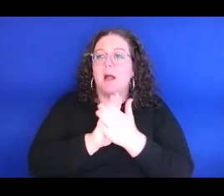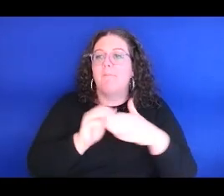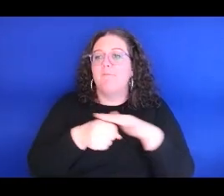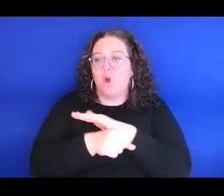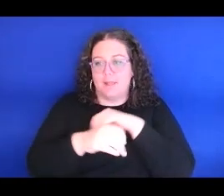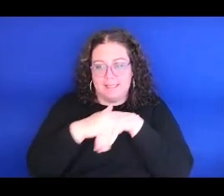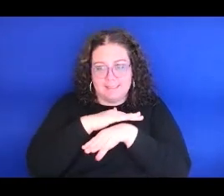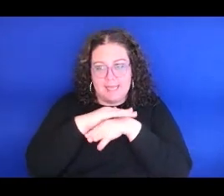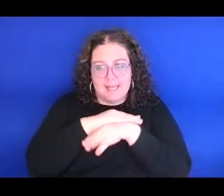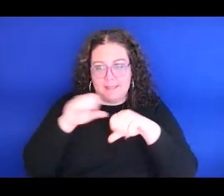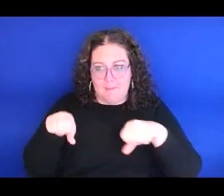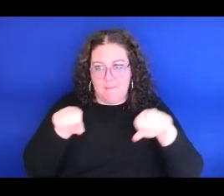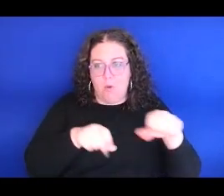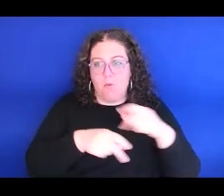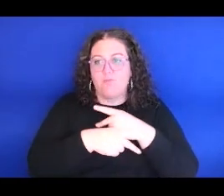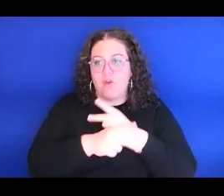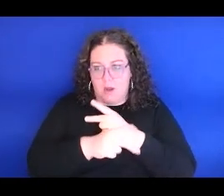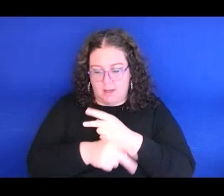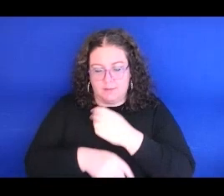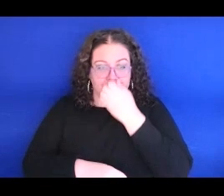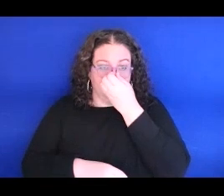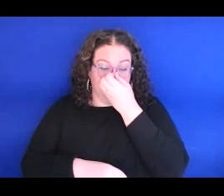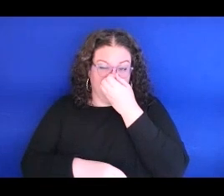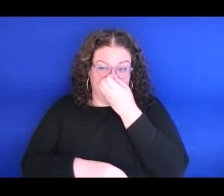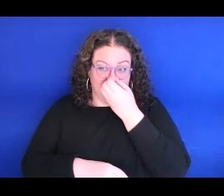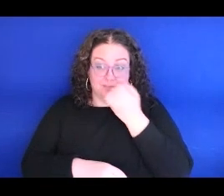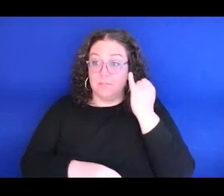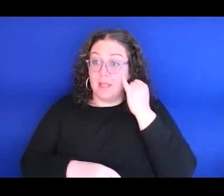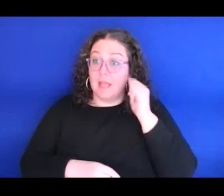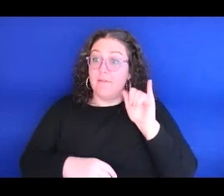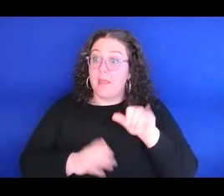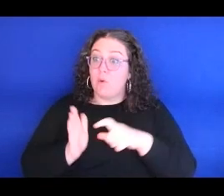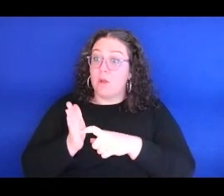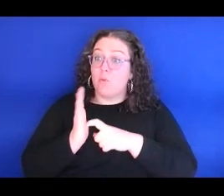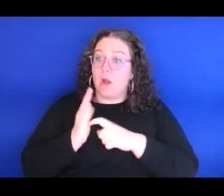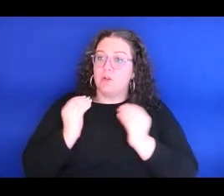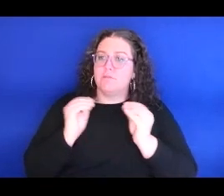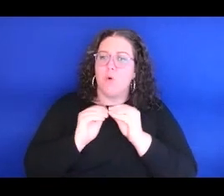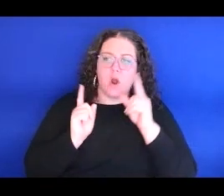And if the fixes involve more complex remediations, we can work with you through